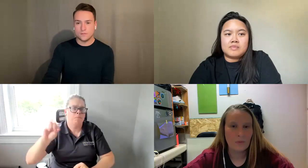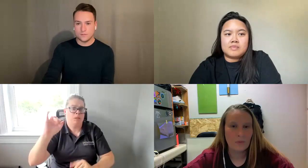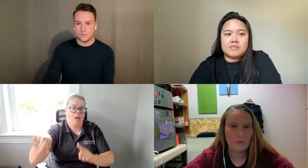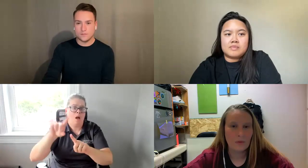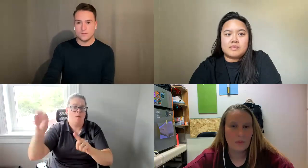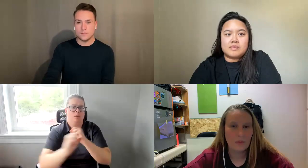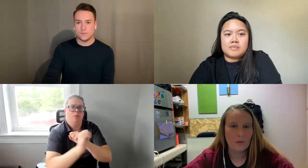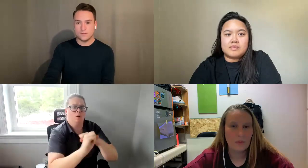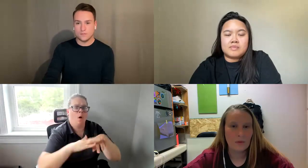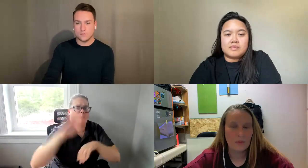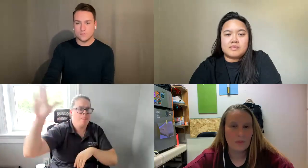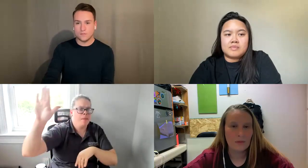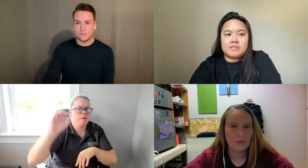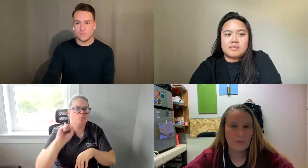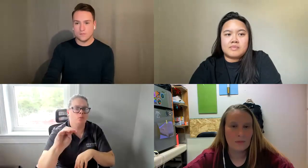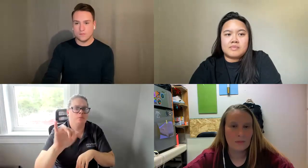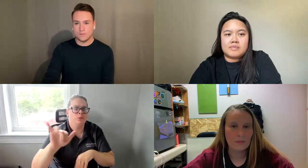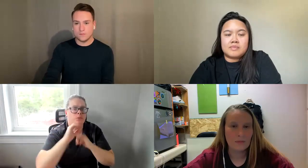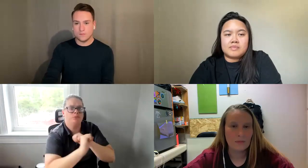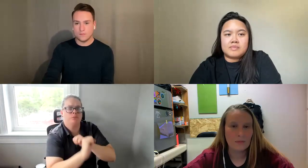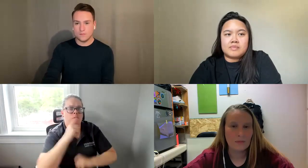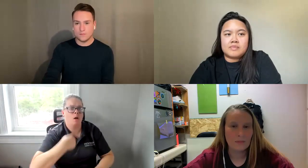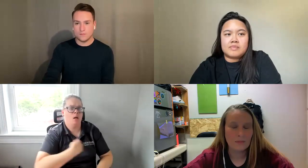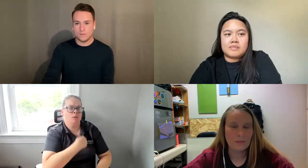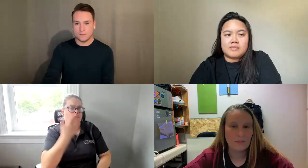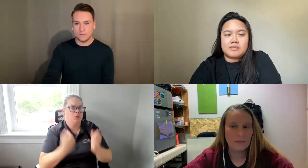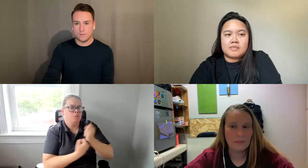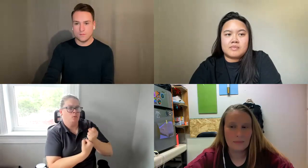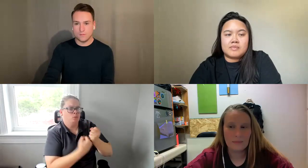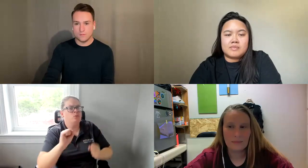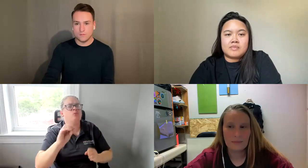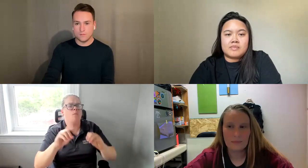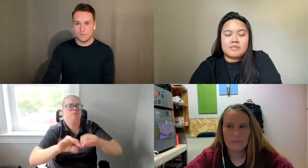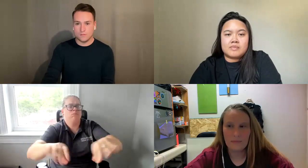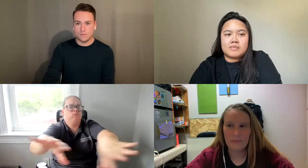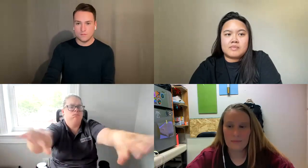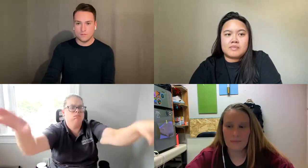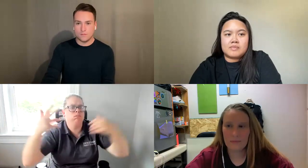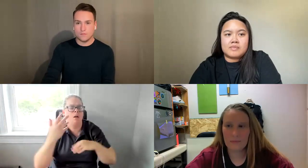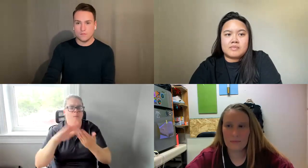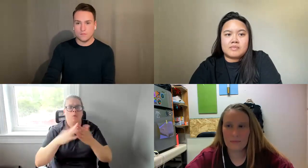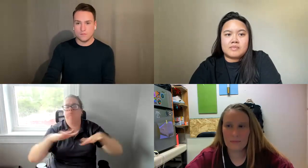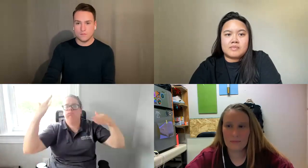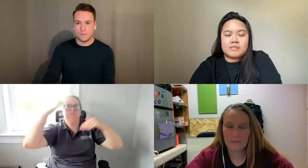They were big in the deaf community so they were able to advertise for us.